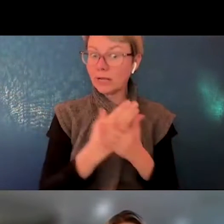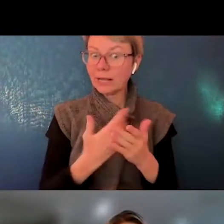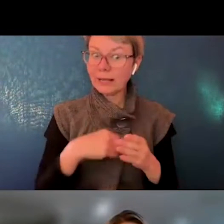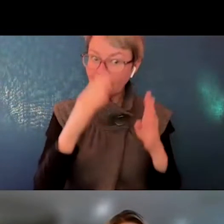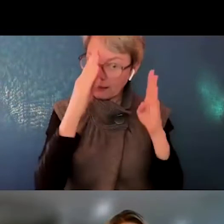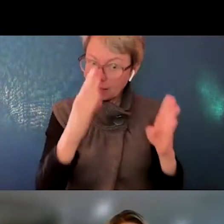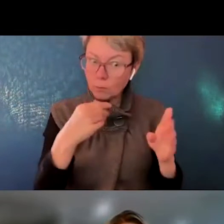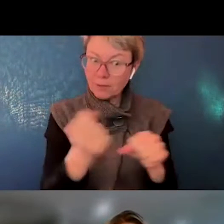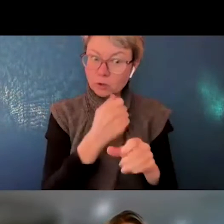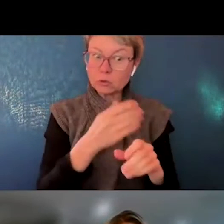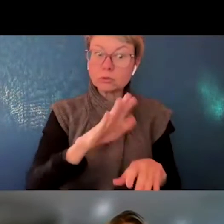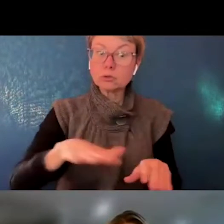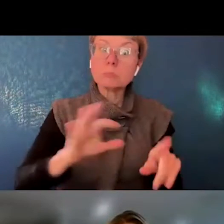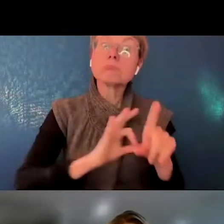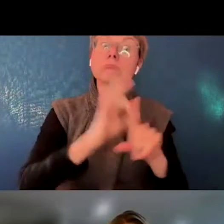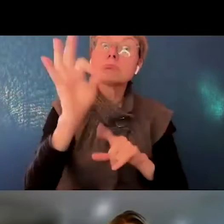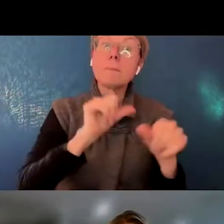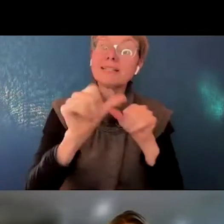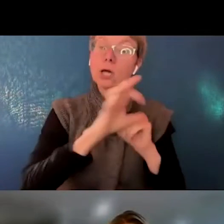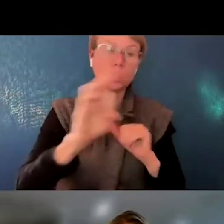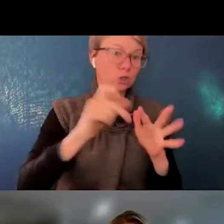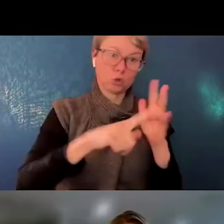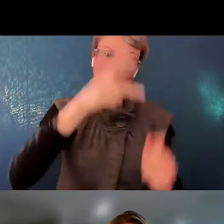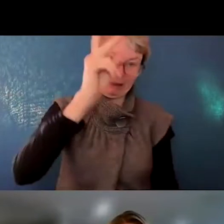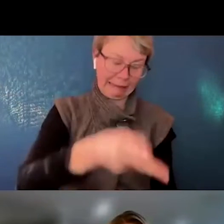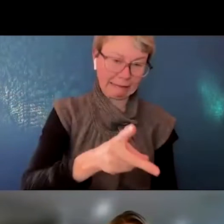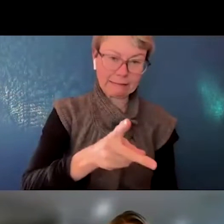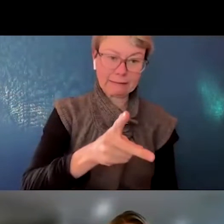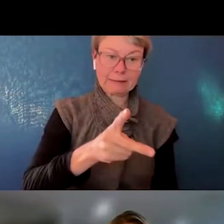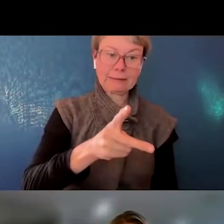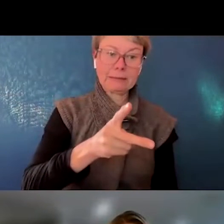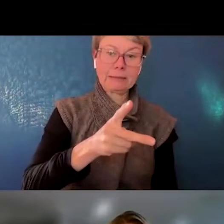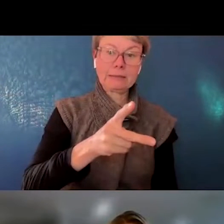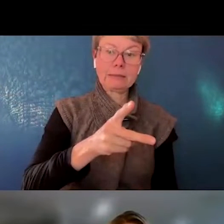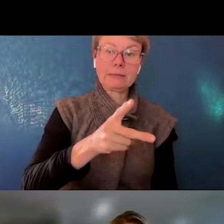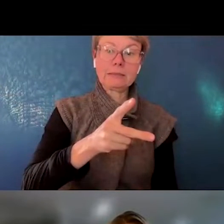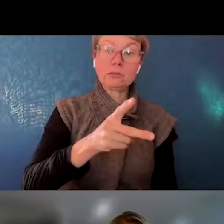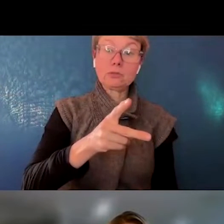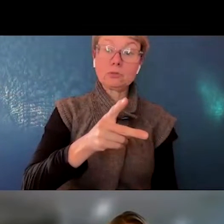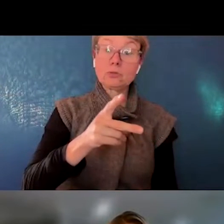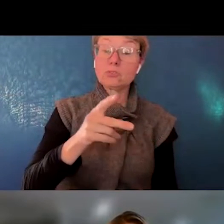Court most offenses should be prosecuted in the children's Court rather than in the higher courts